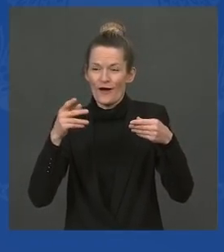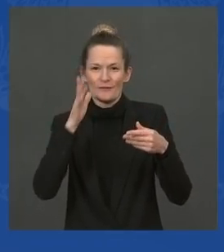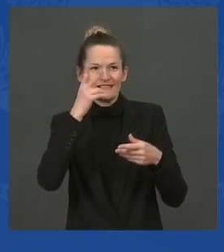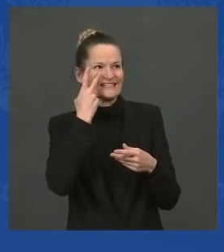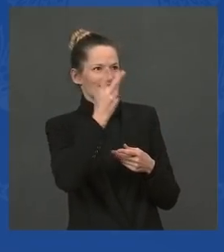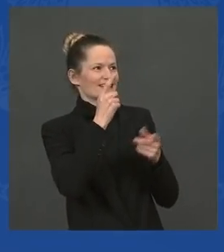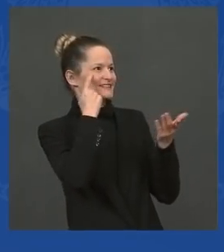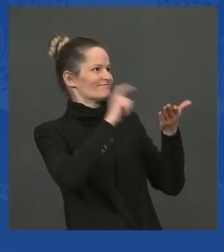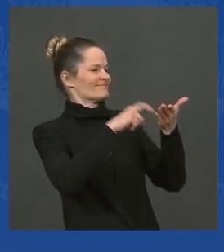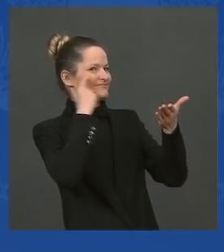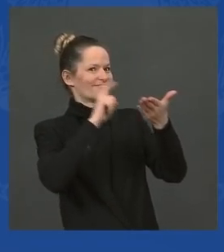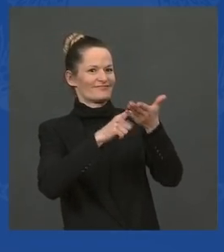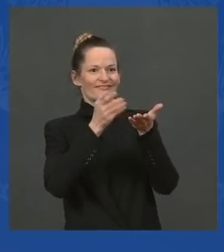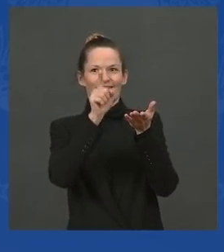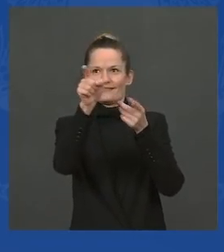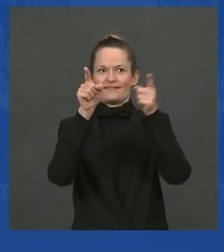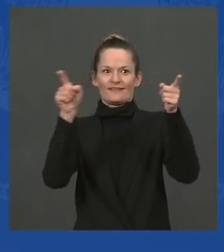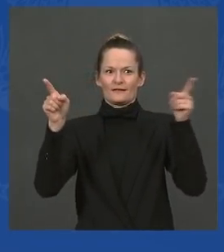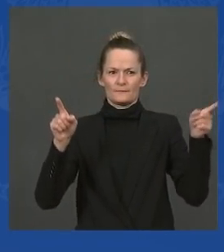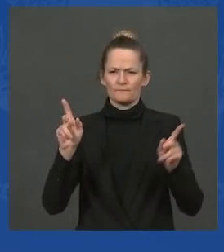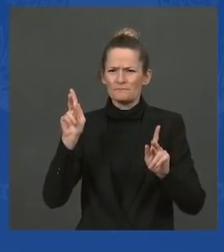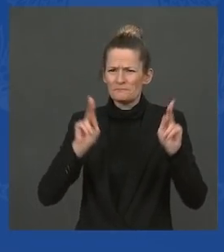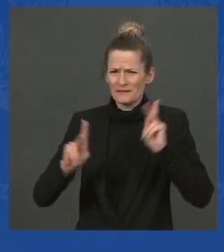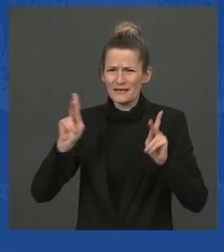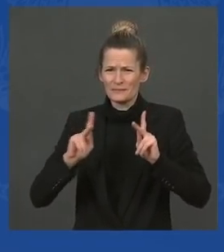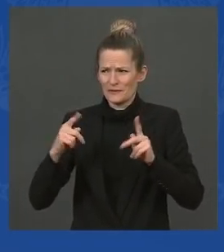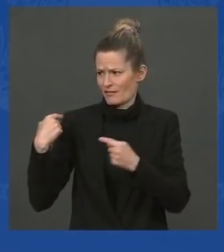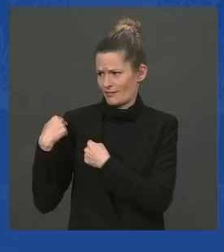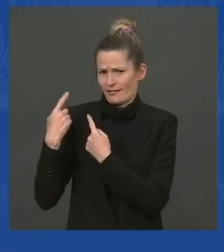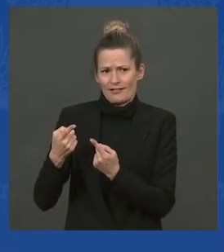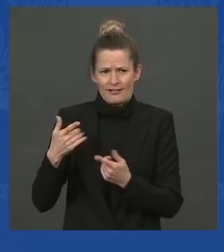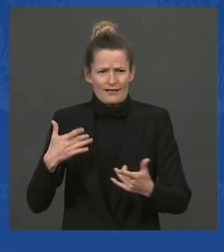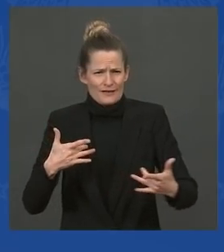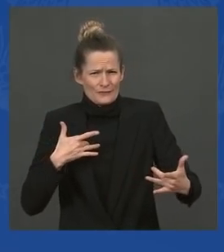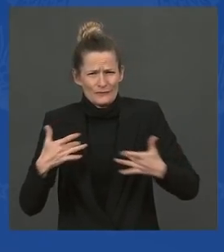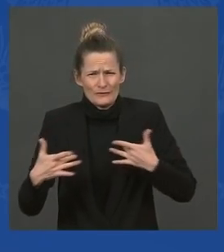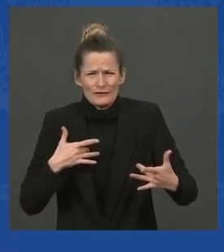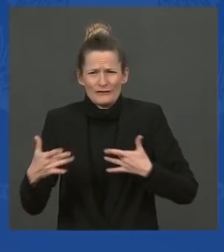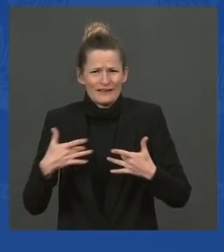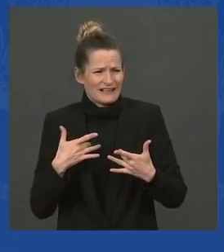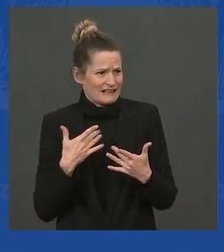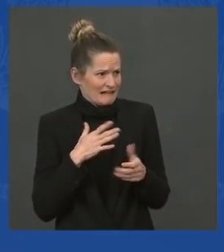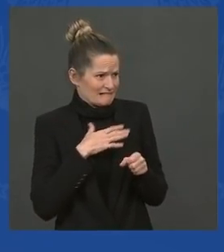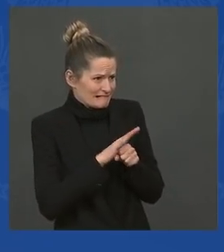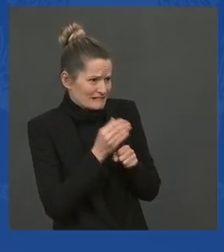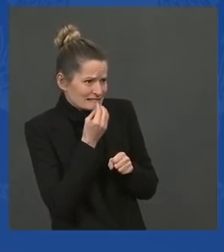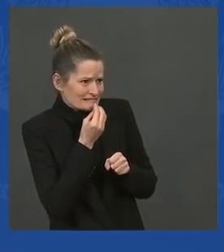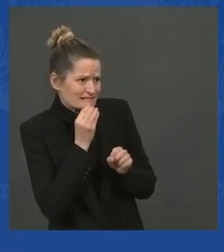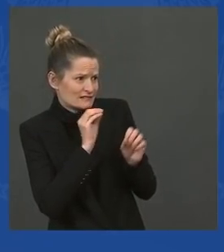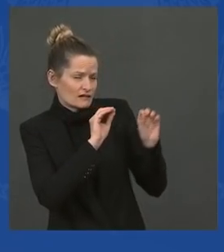so many people talked about that, understandably. But families can rest easy. Grocery stores are well-stocked with turkey